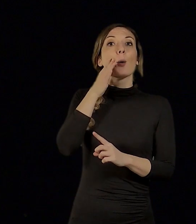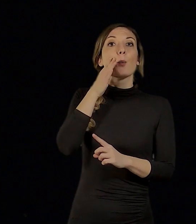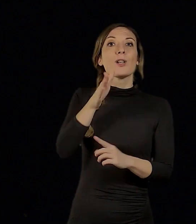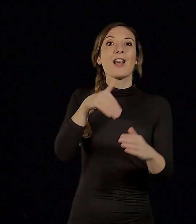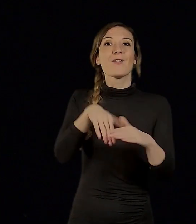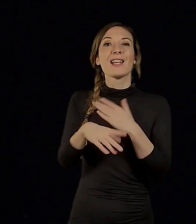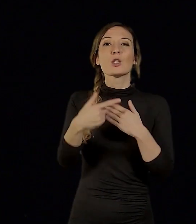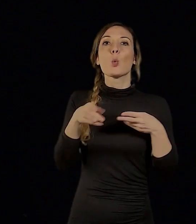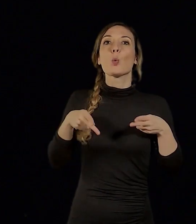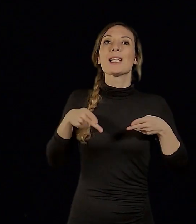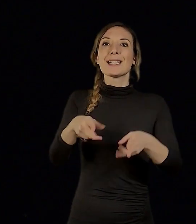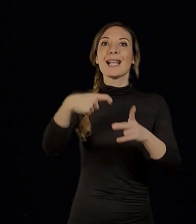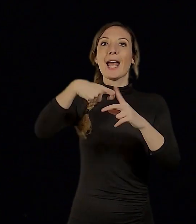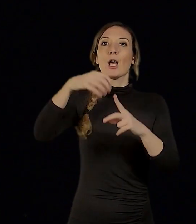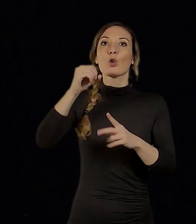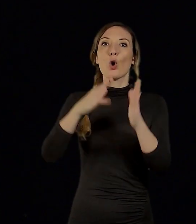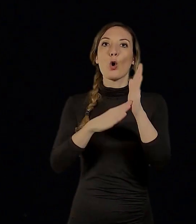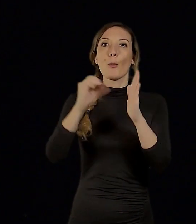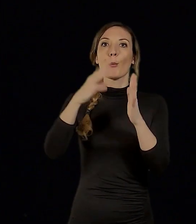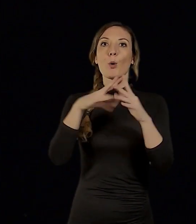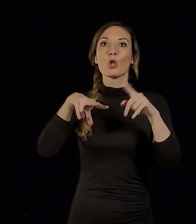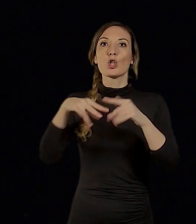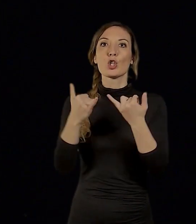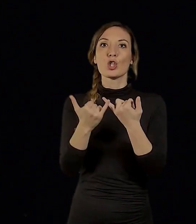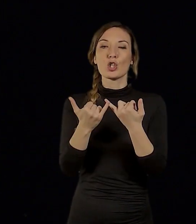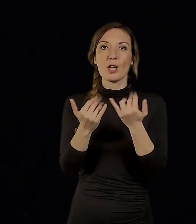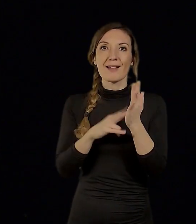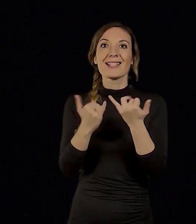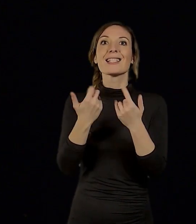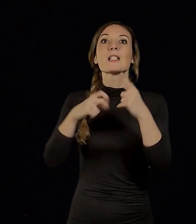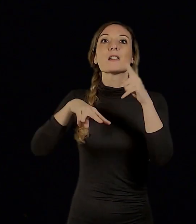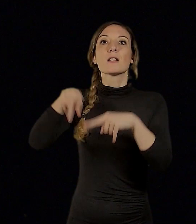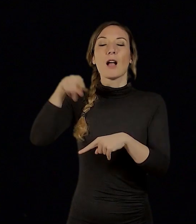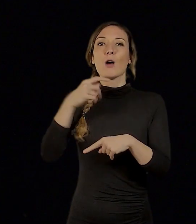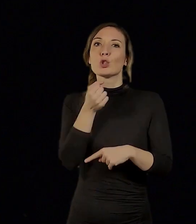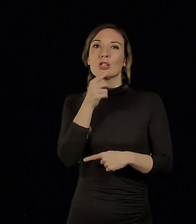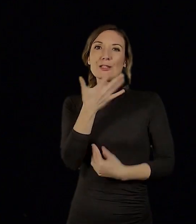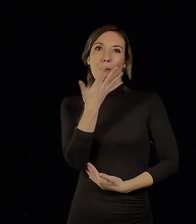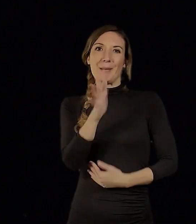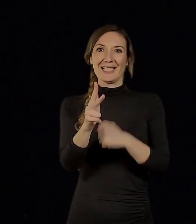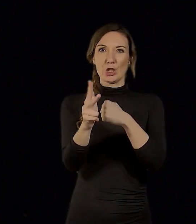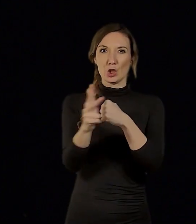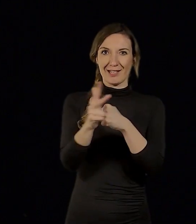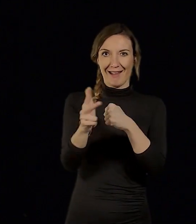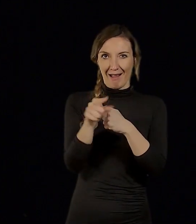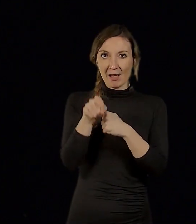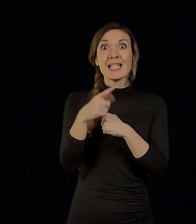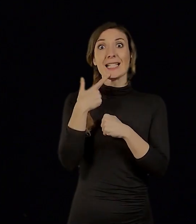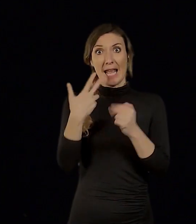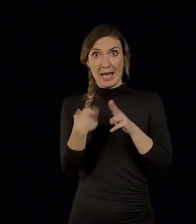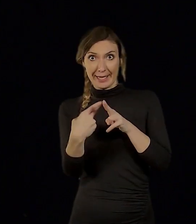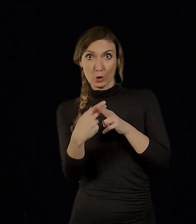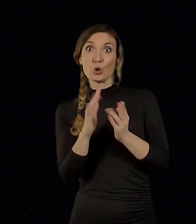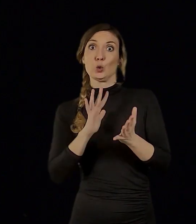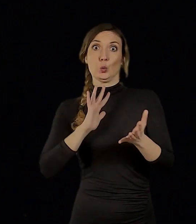And it is actually a continuation of the four-lane road that ends at the Modřanské nábřeží,